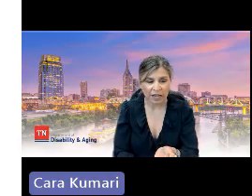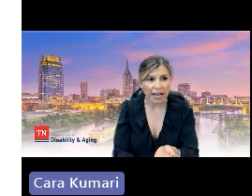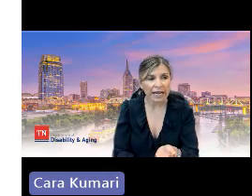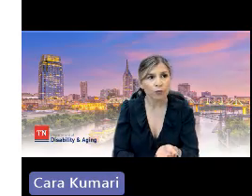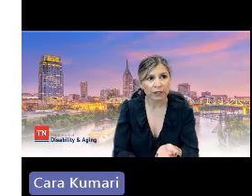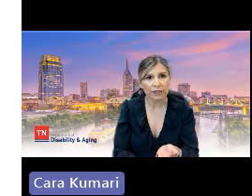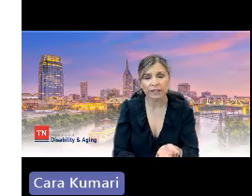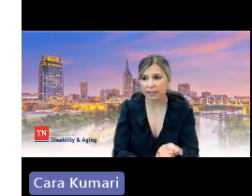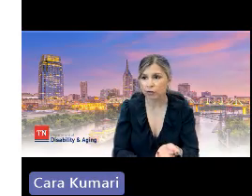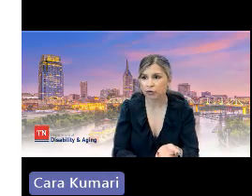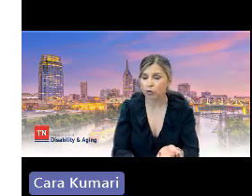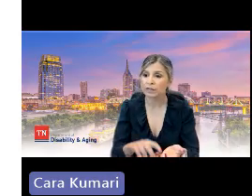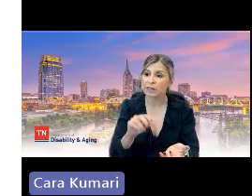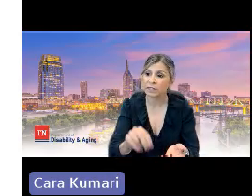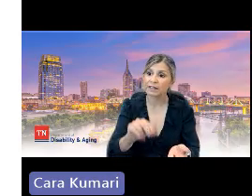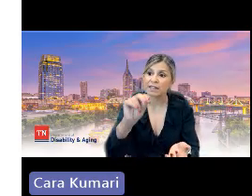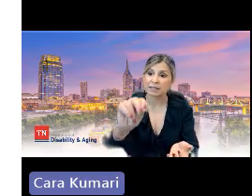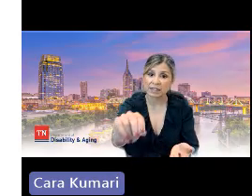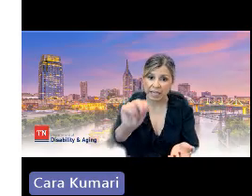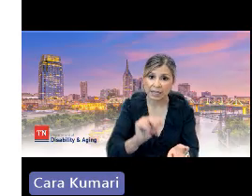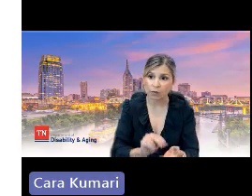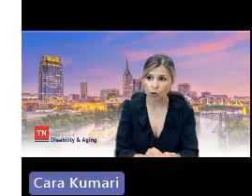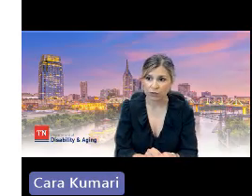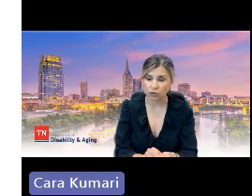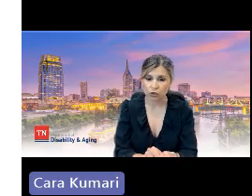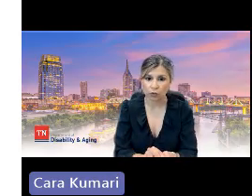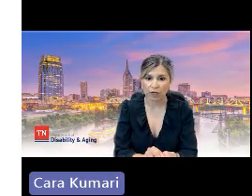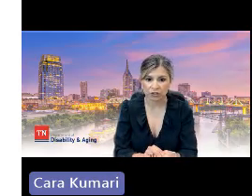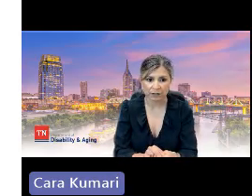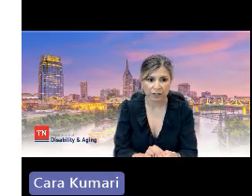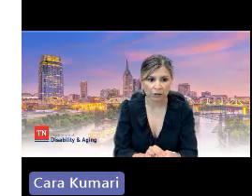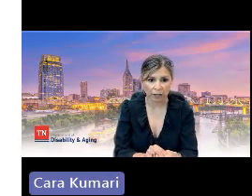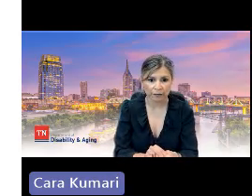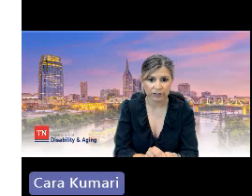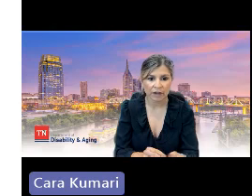really tailor towards the things that they want to achieve in their lives.